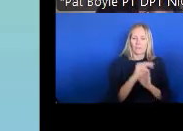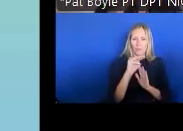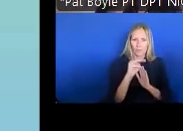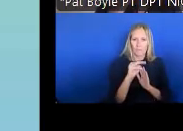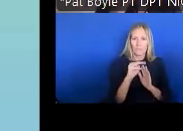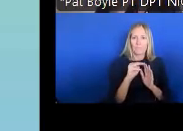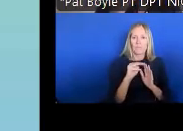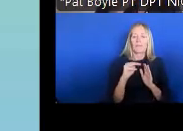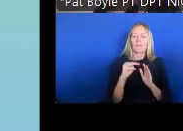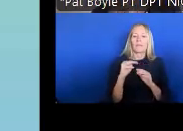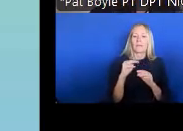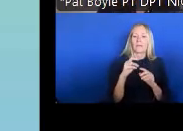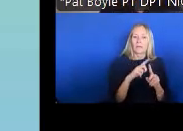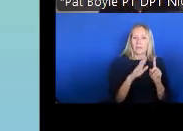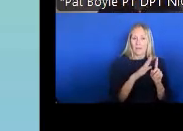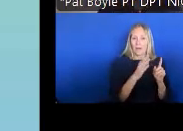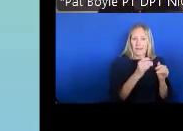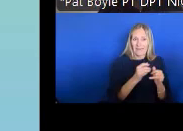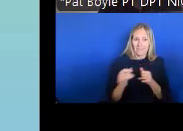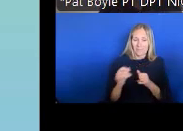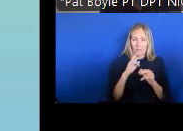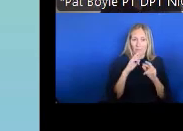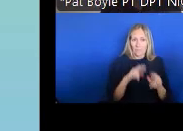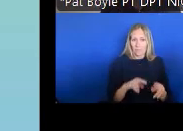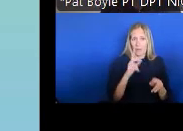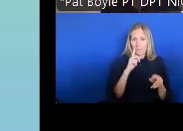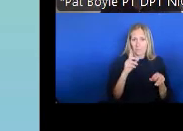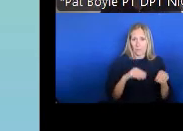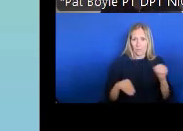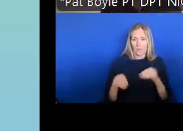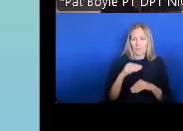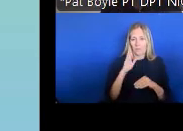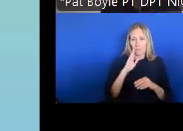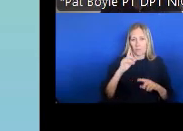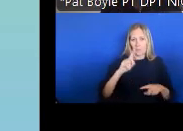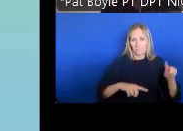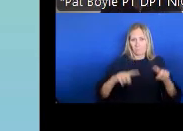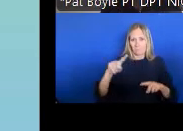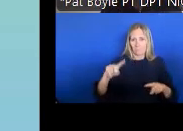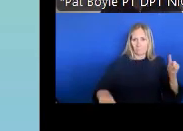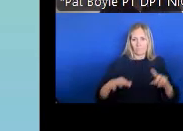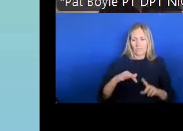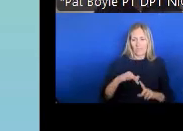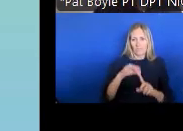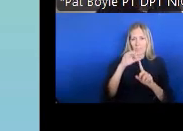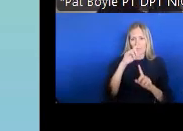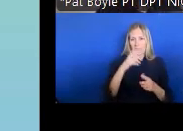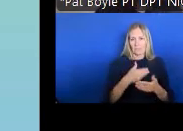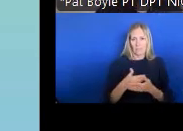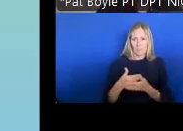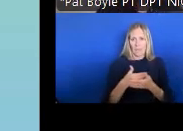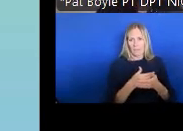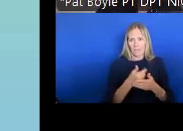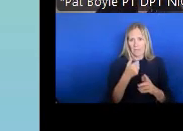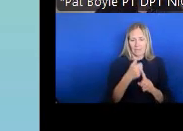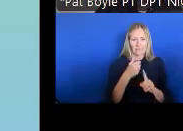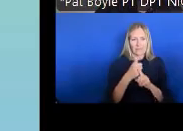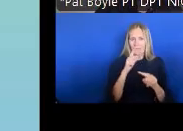responses. To movement vary, especially since the infant has a difficult time with self-initiated movements, and so